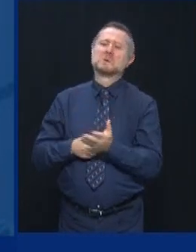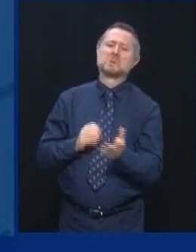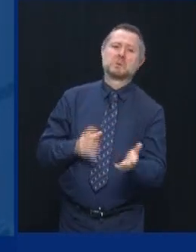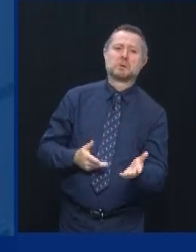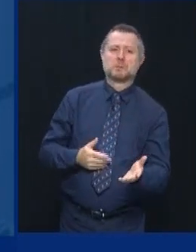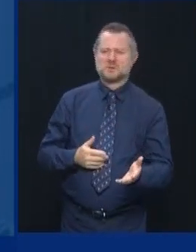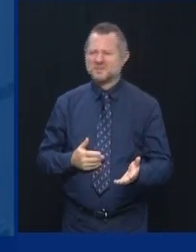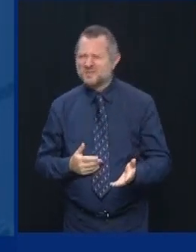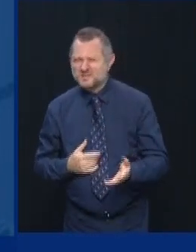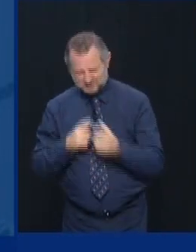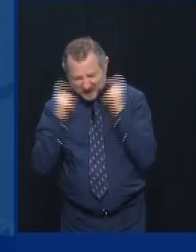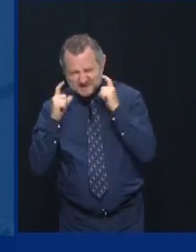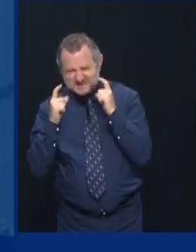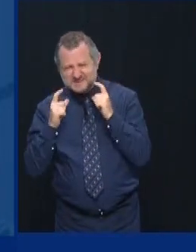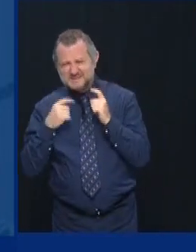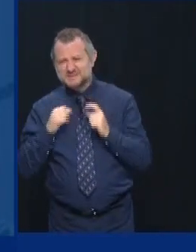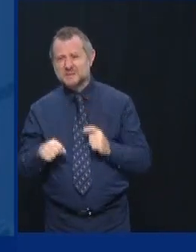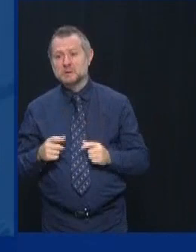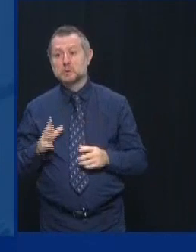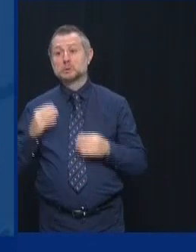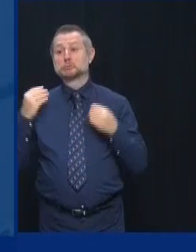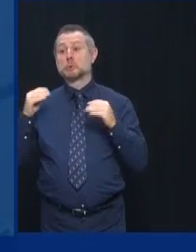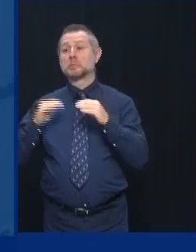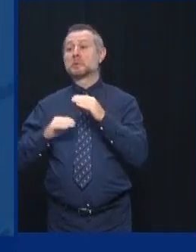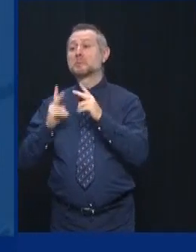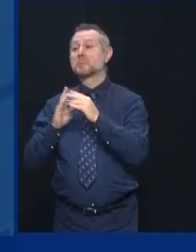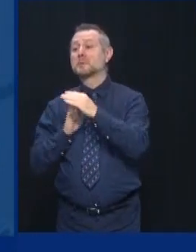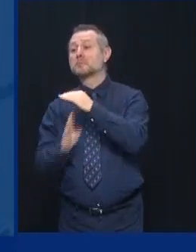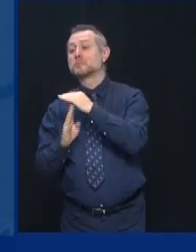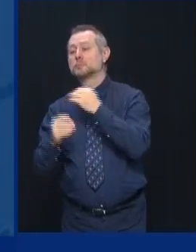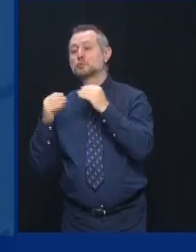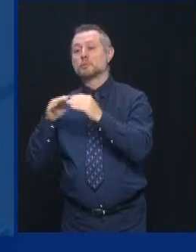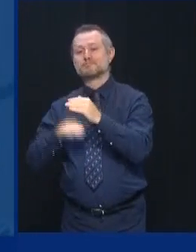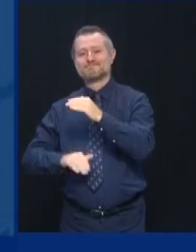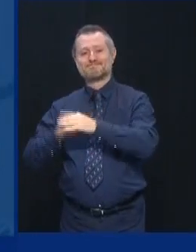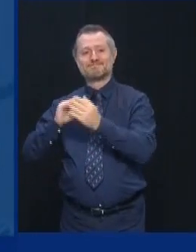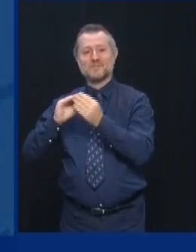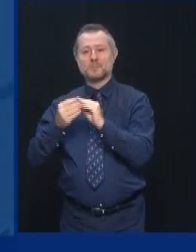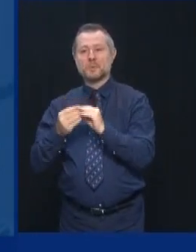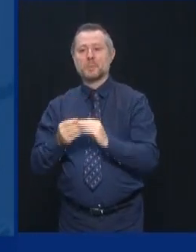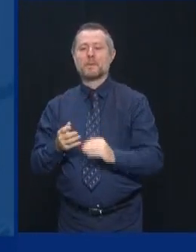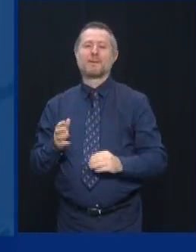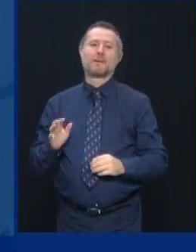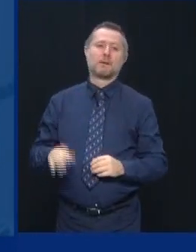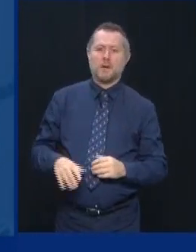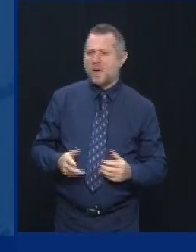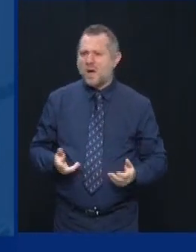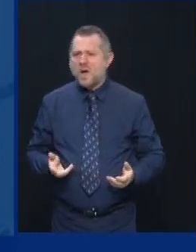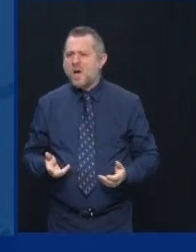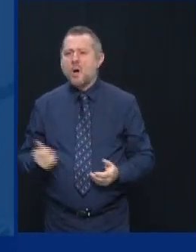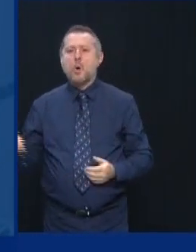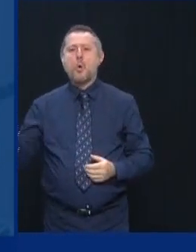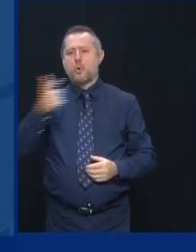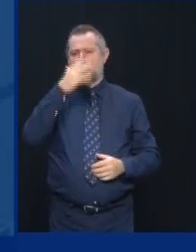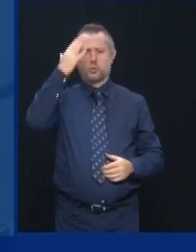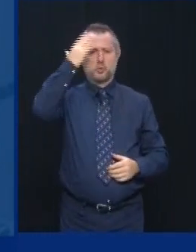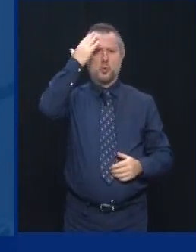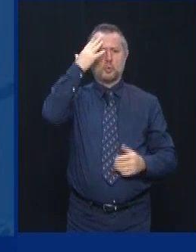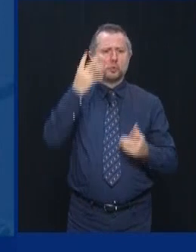PUT A MASK ON OR I WILL TICKET YOU IS NOT ENFORCEMENT. STORE OWNER, YOU'RE NOT SUPPOSED TO HAVE THIS MANY PEOPLE IN YOUR